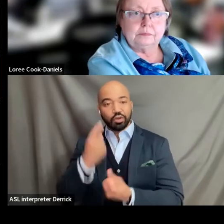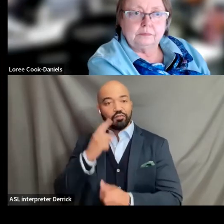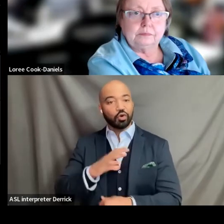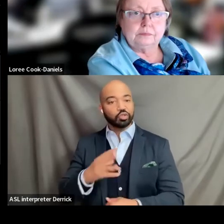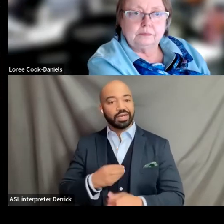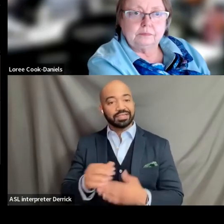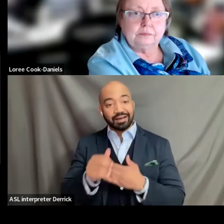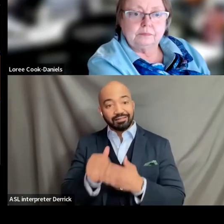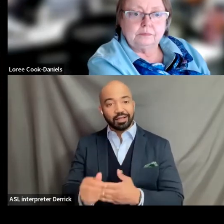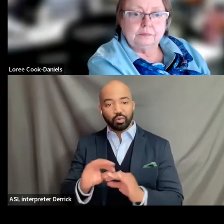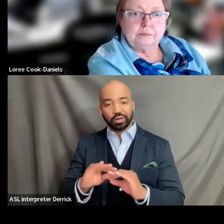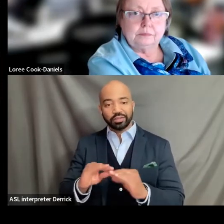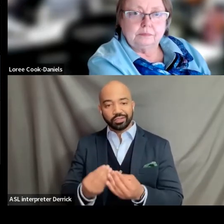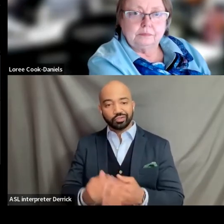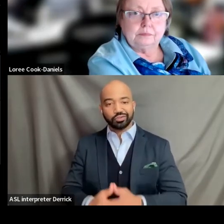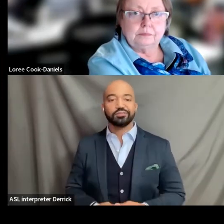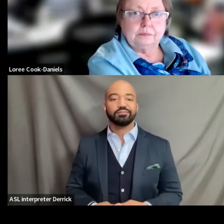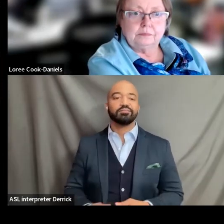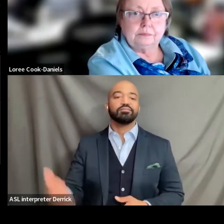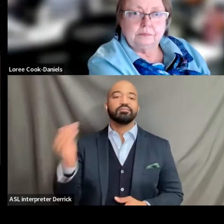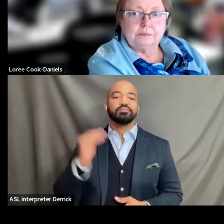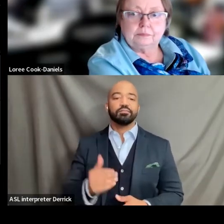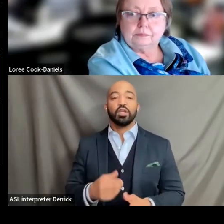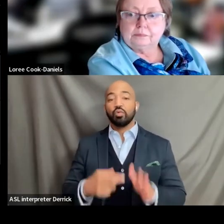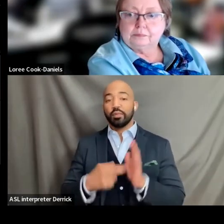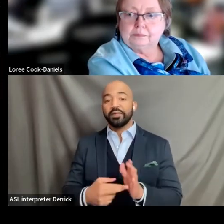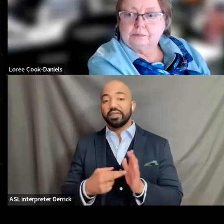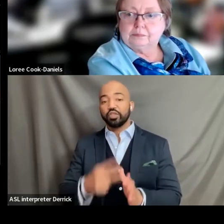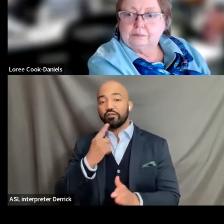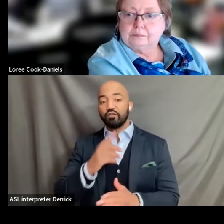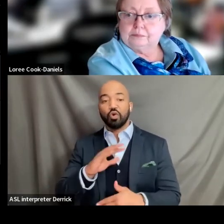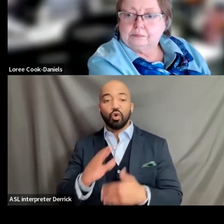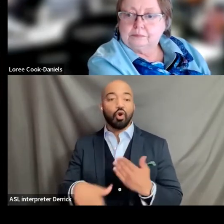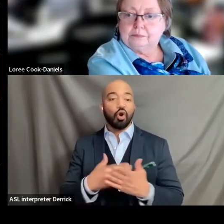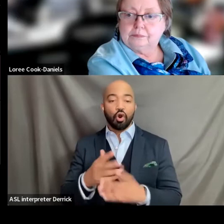Representation in all spaces. Media, legislators, et cetera.